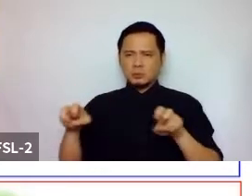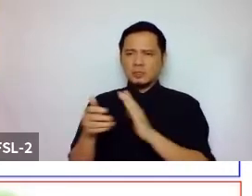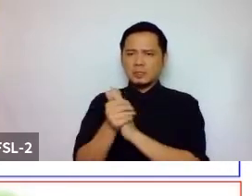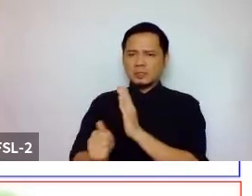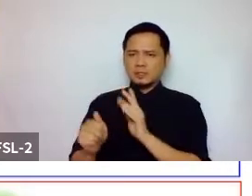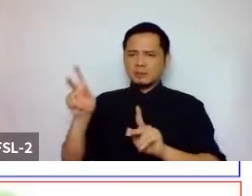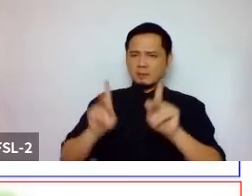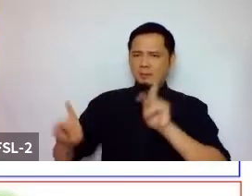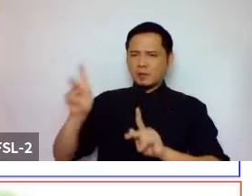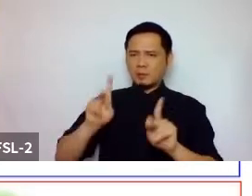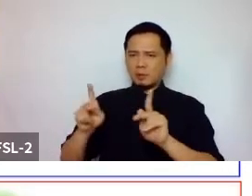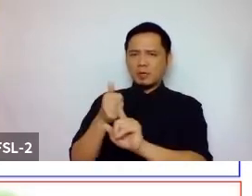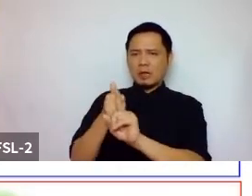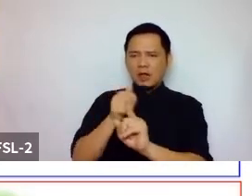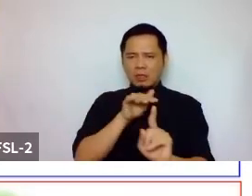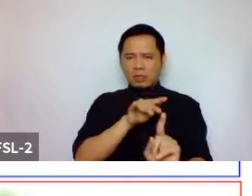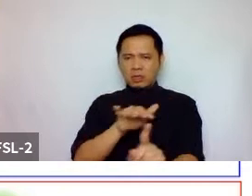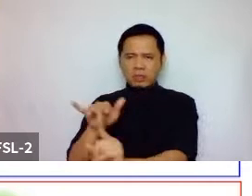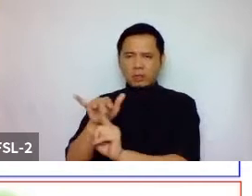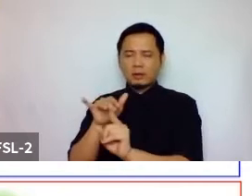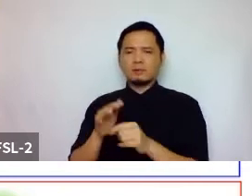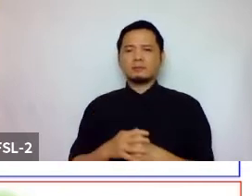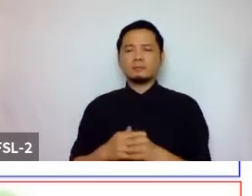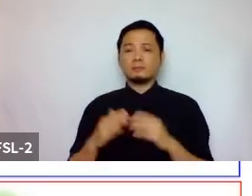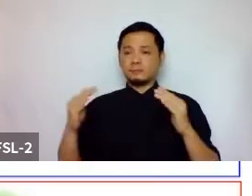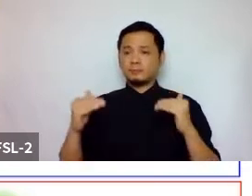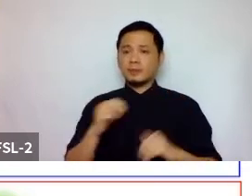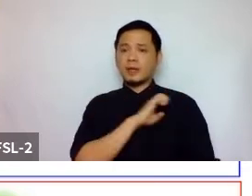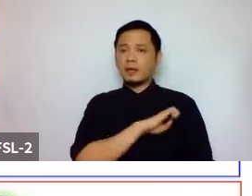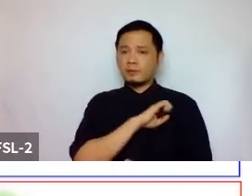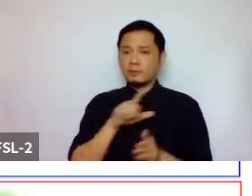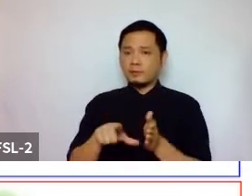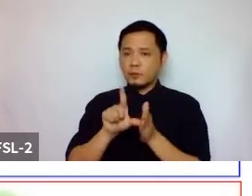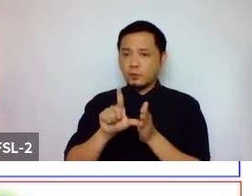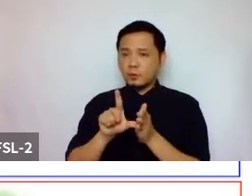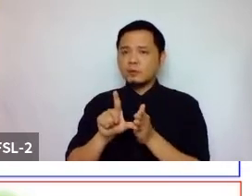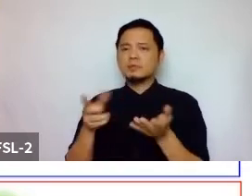The ethical review is done by the independent ethics review boards.